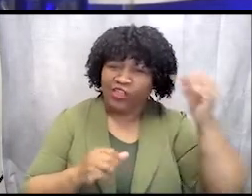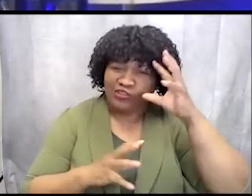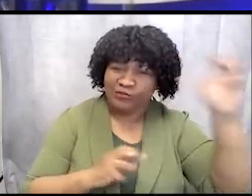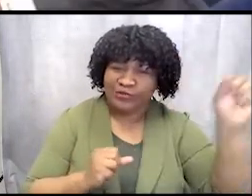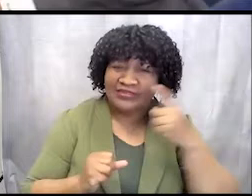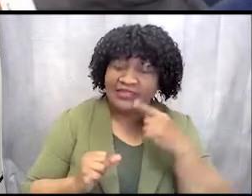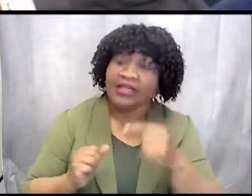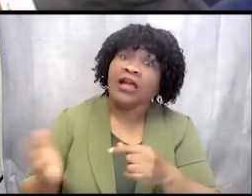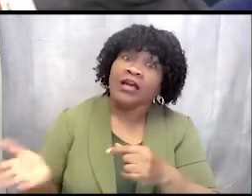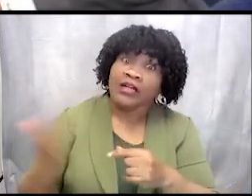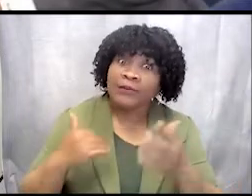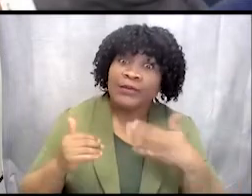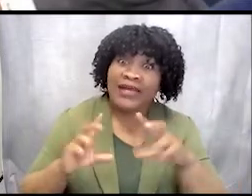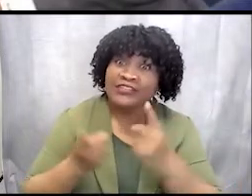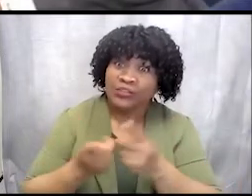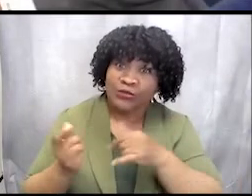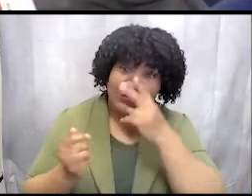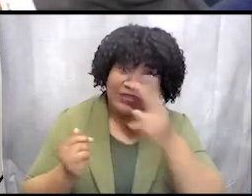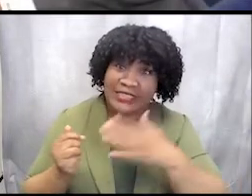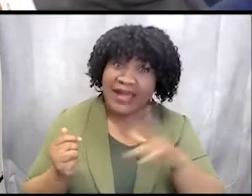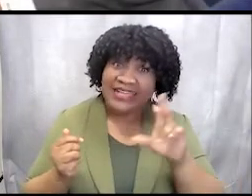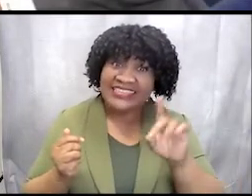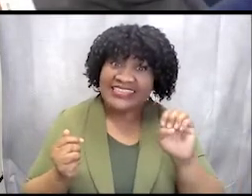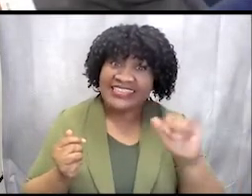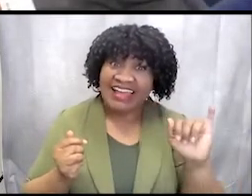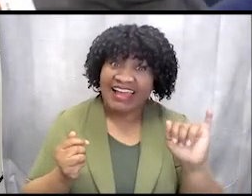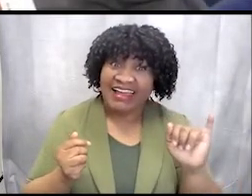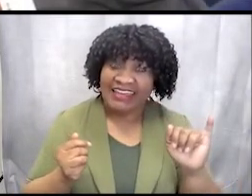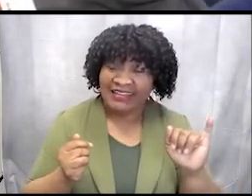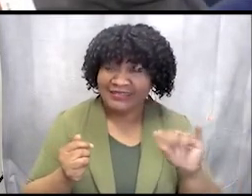"I want you to come to my district so you could see DEI." (chuckling)